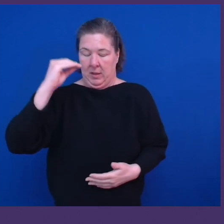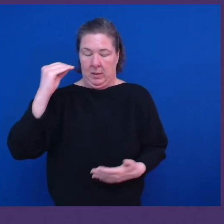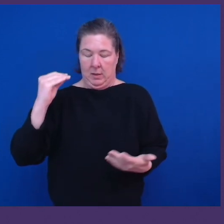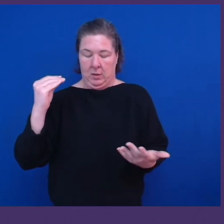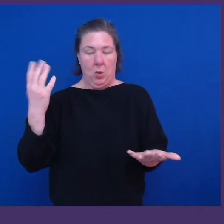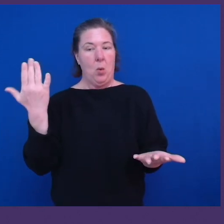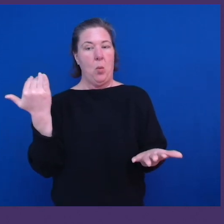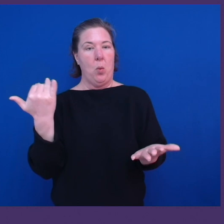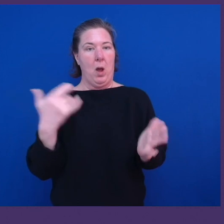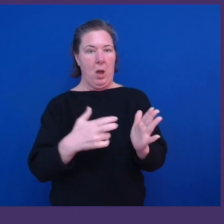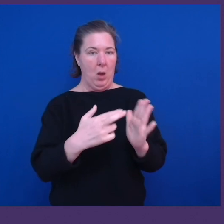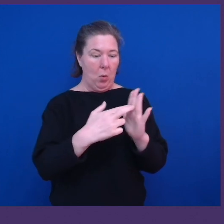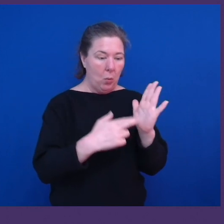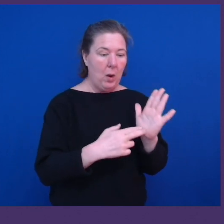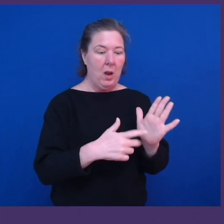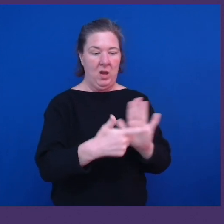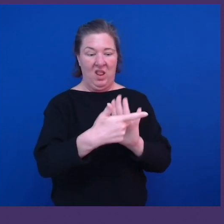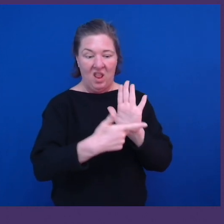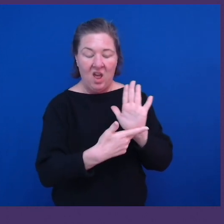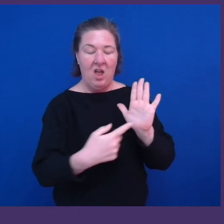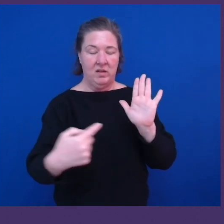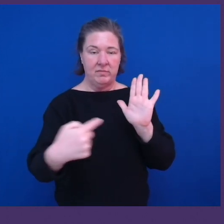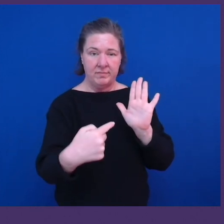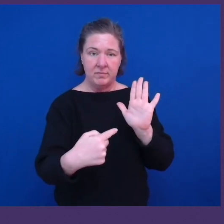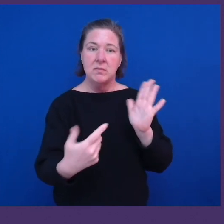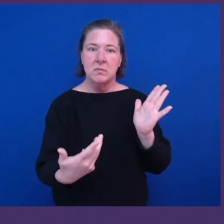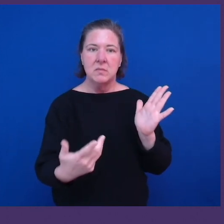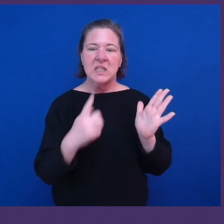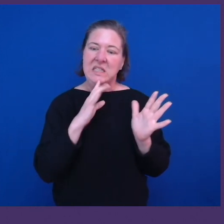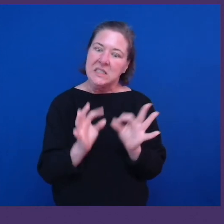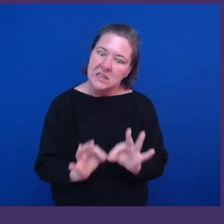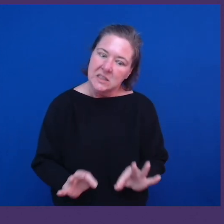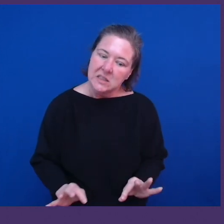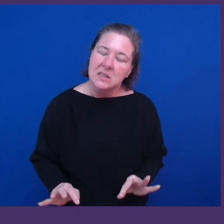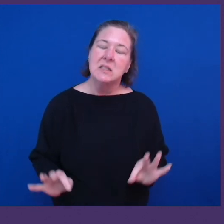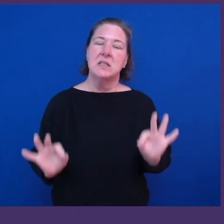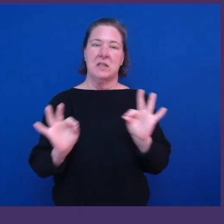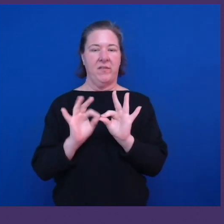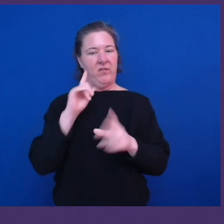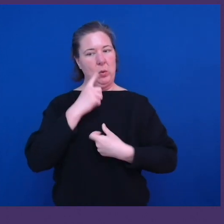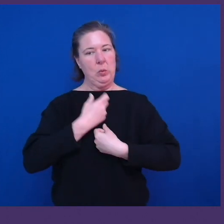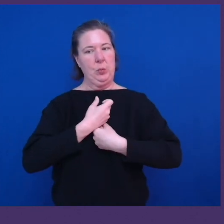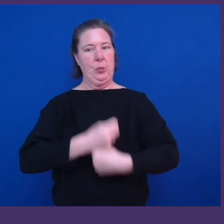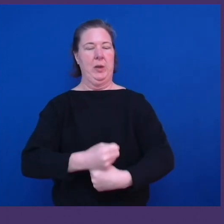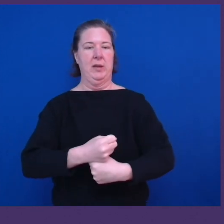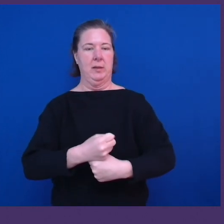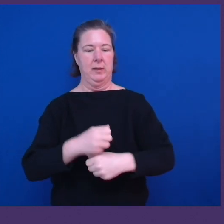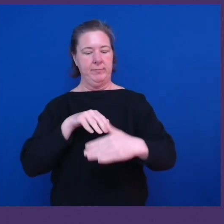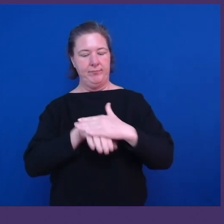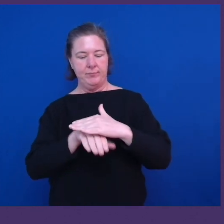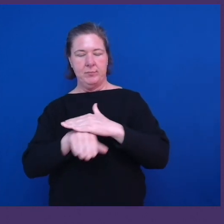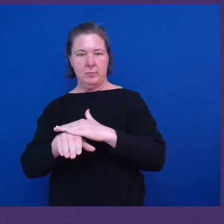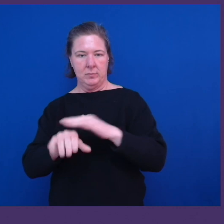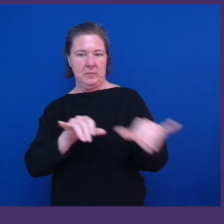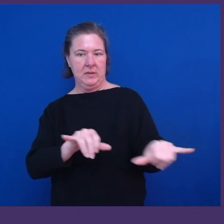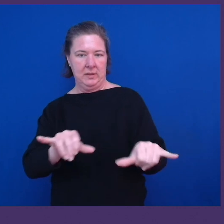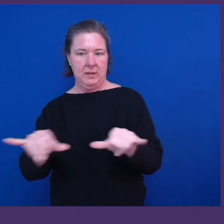and law are essential in creating accessibility standards.